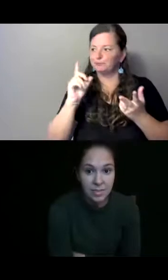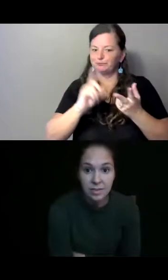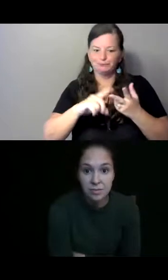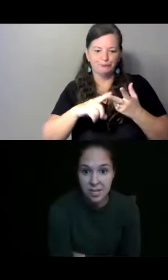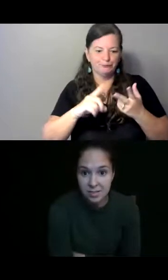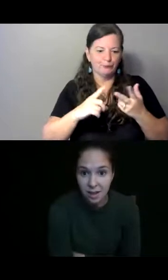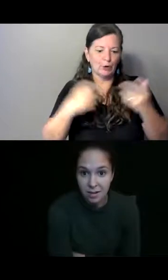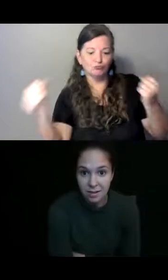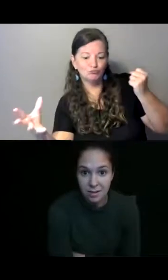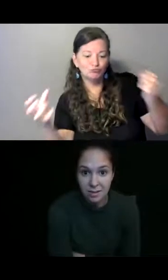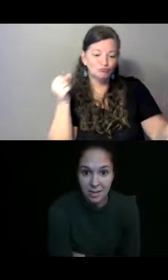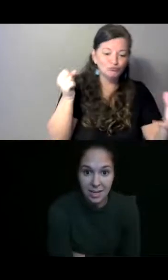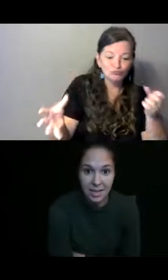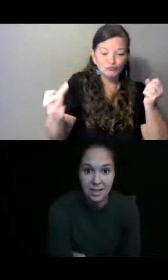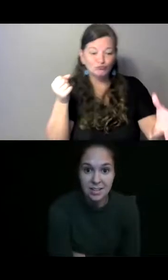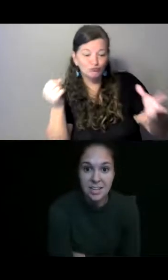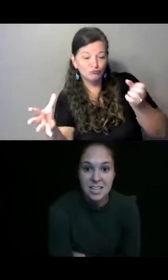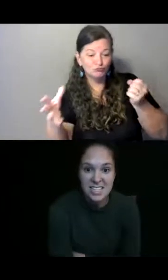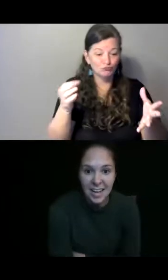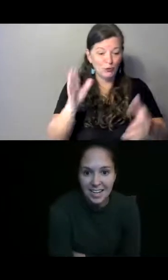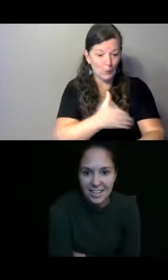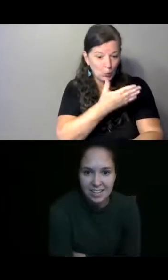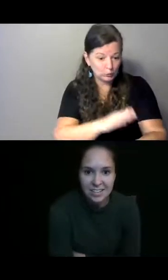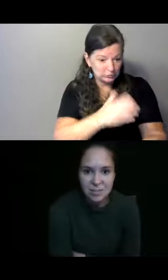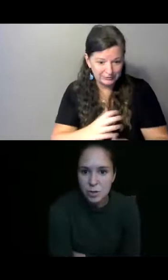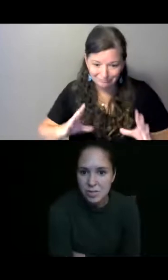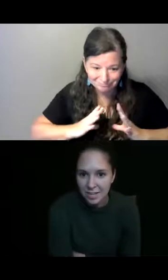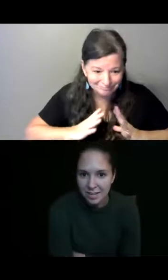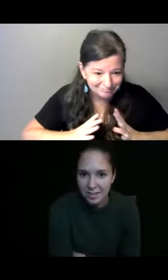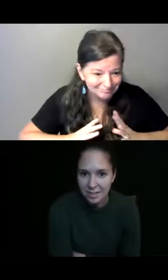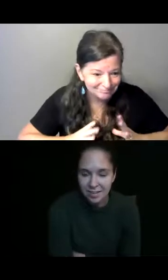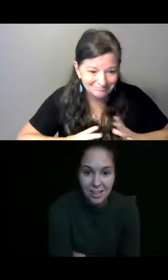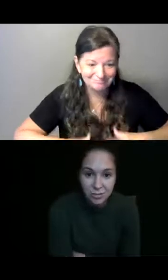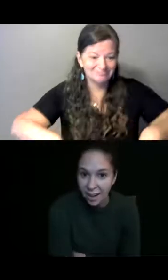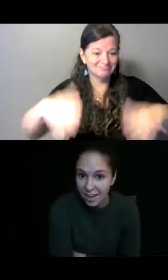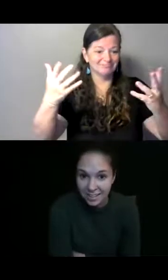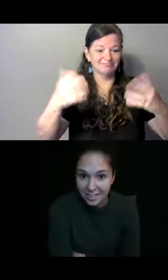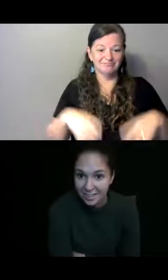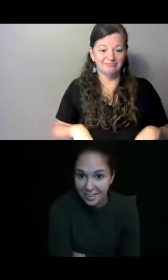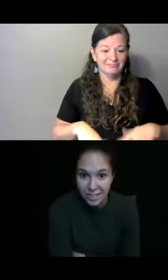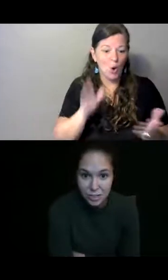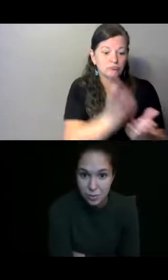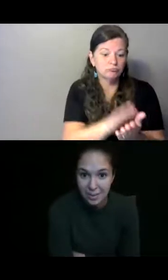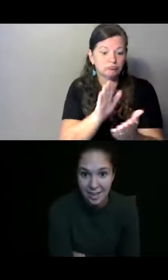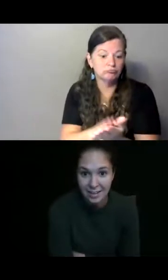think of Tik TOK and signing music. That's fine. They can do that.